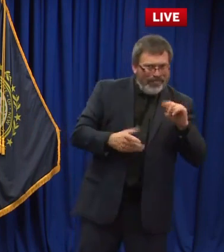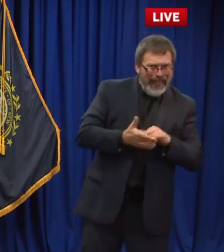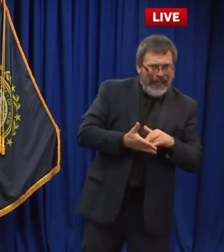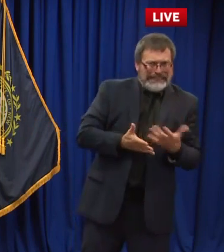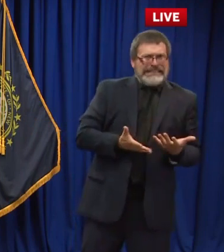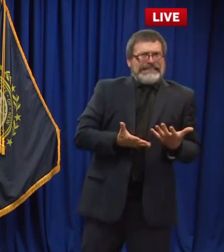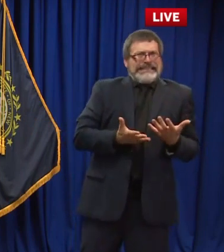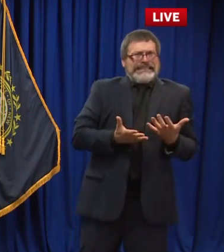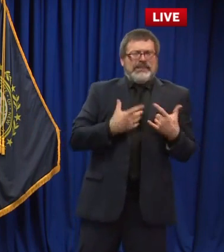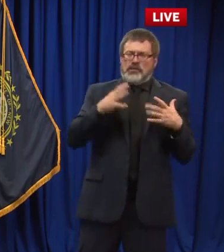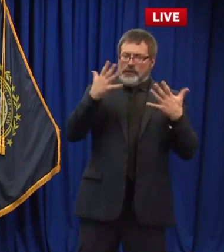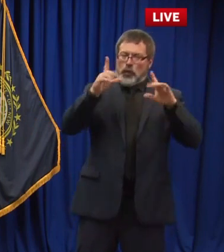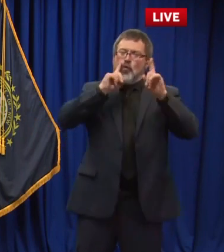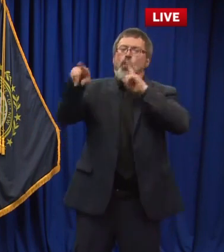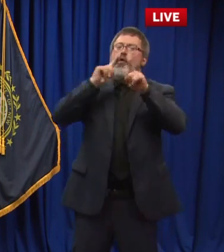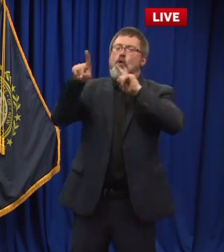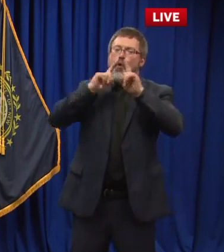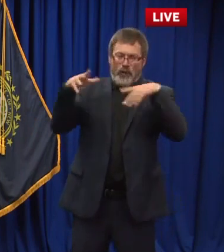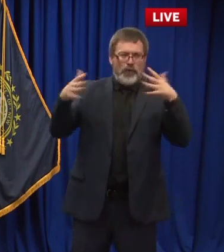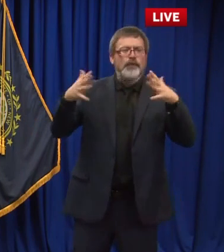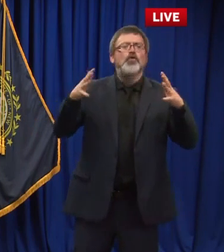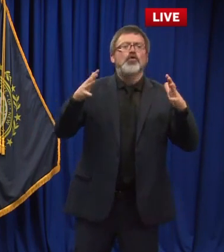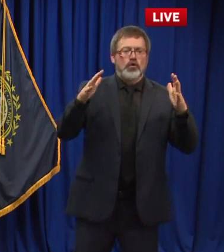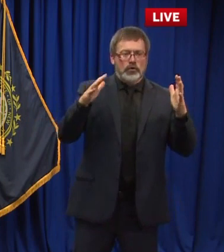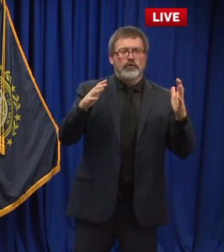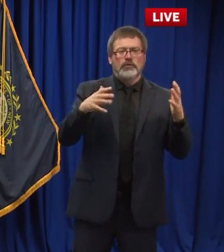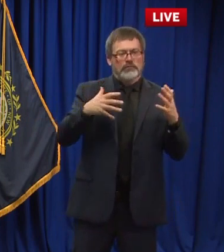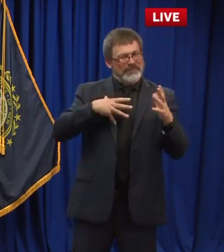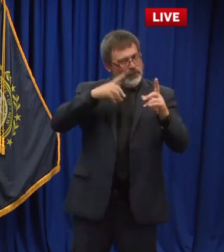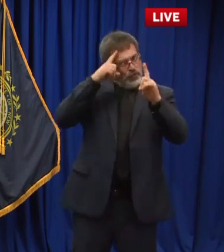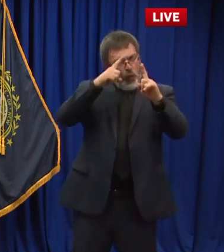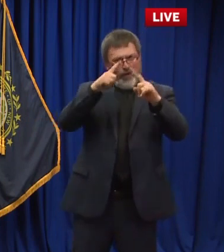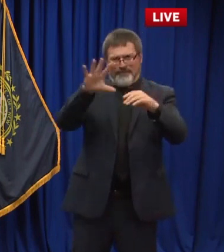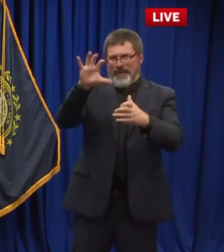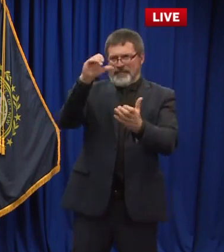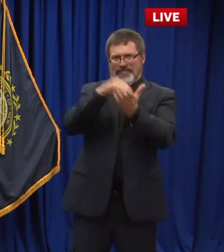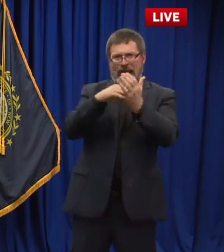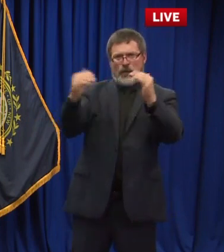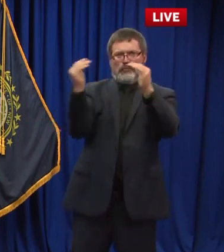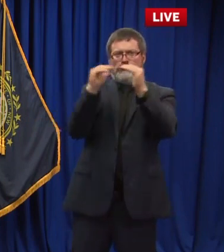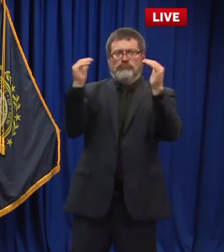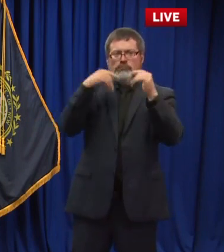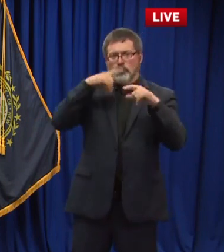SOME OF THE ORDERS WE PUT IN JUST DID NOT COME THROUGH.